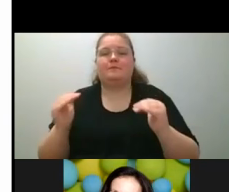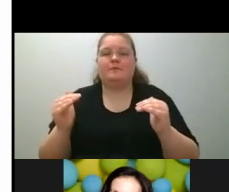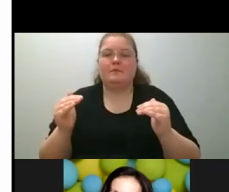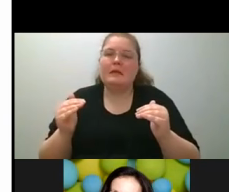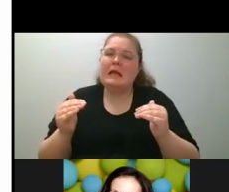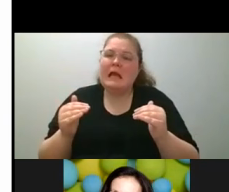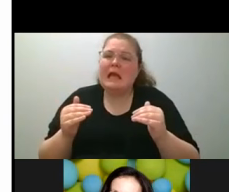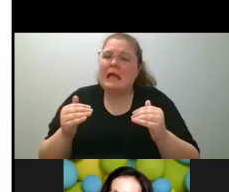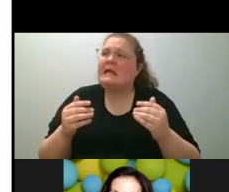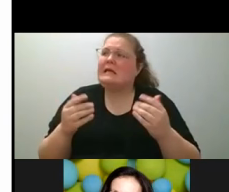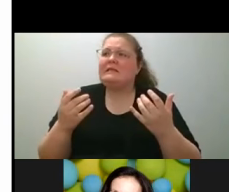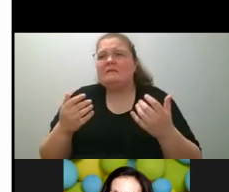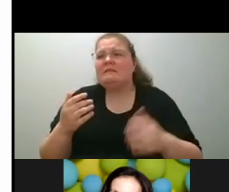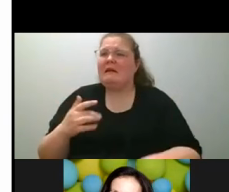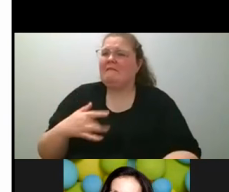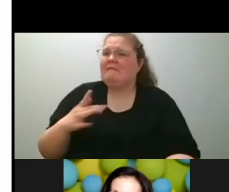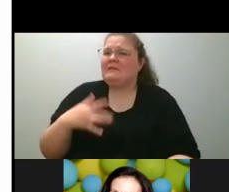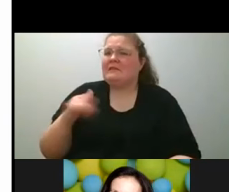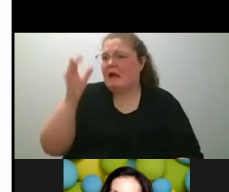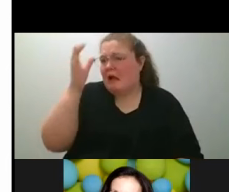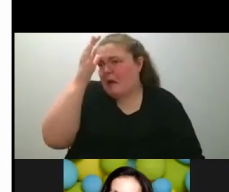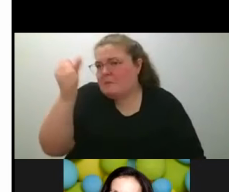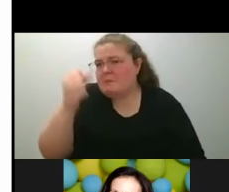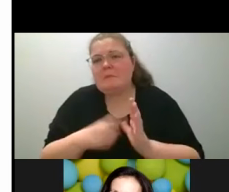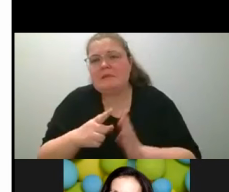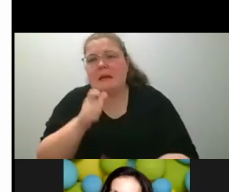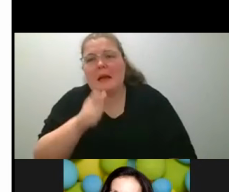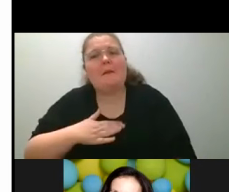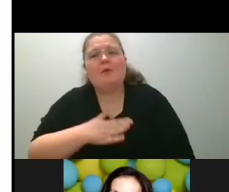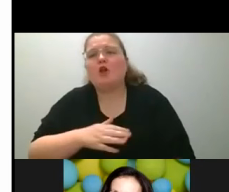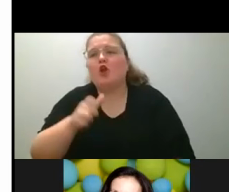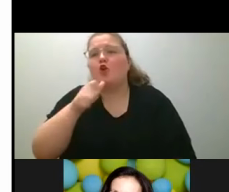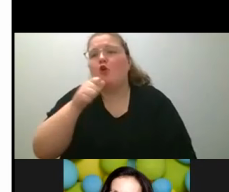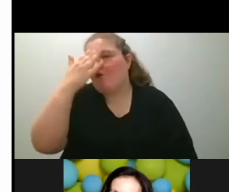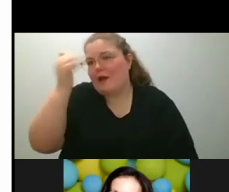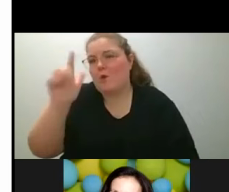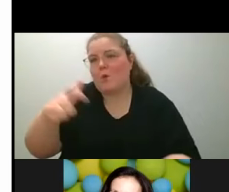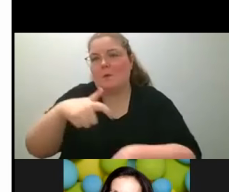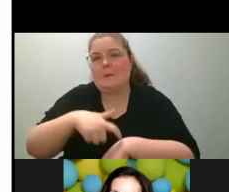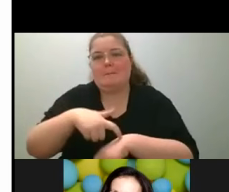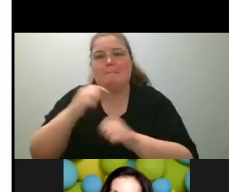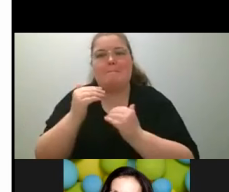but sometimes we all need reminders not to miss deadlines. We treat your project as extremely important.